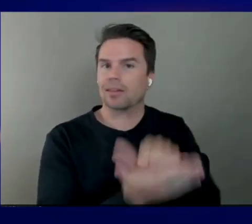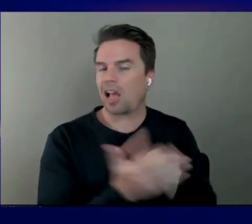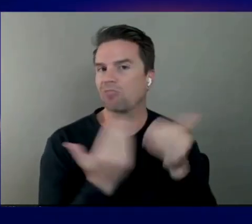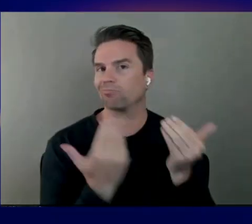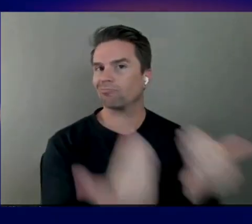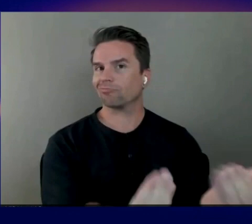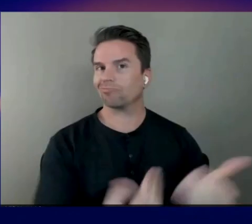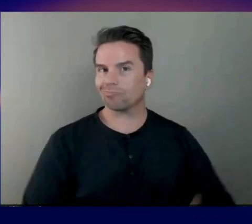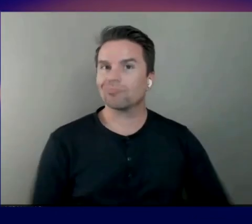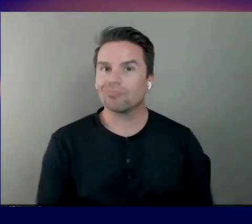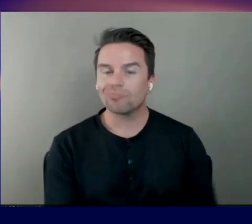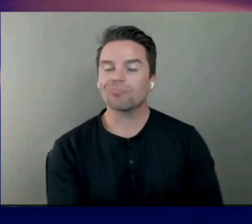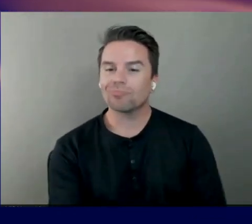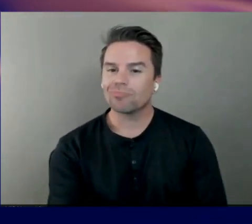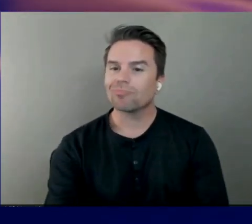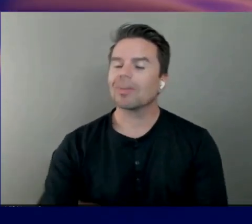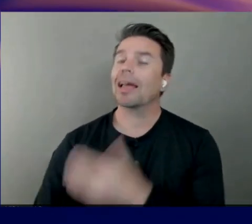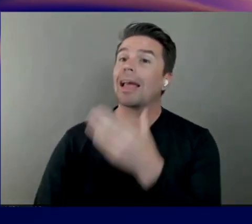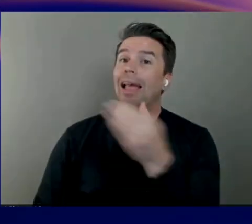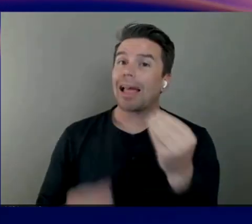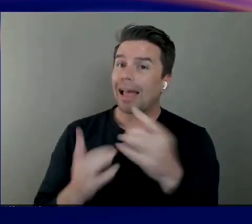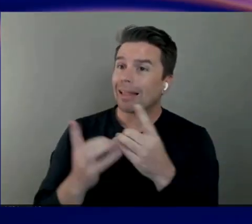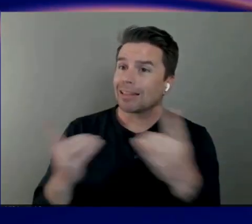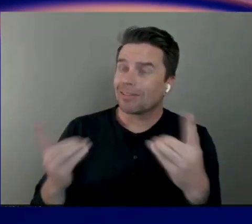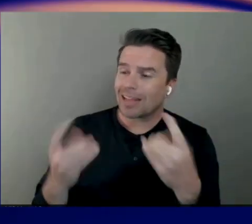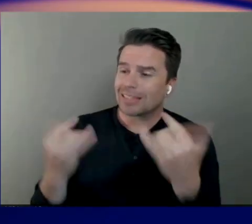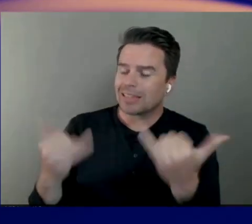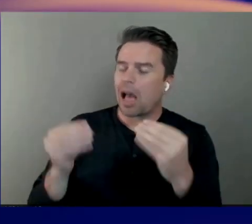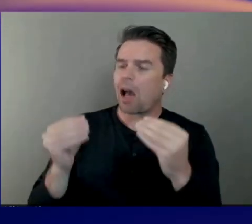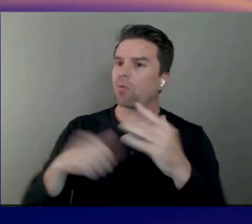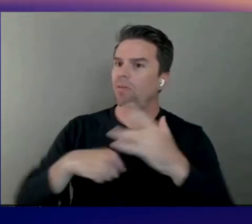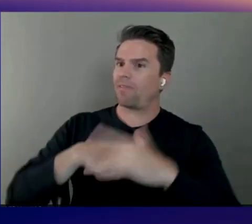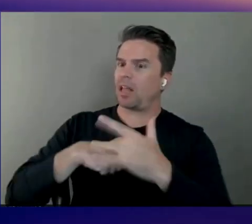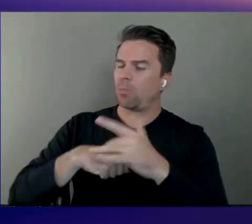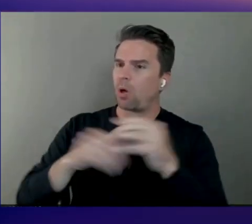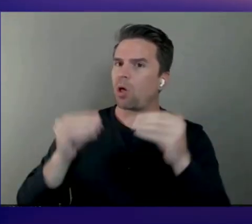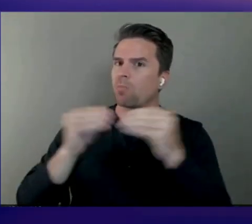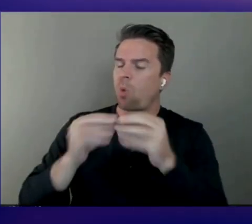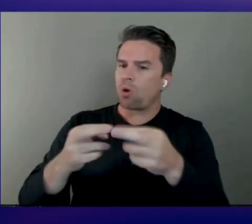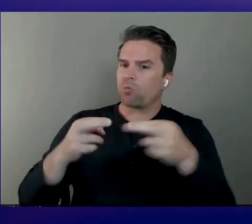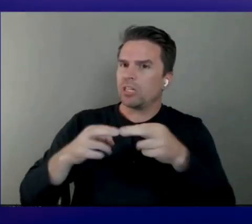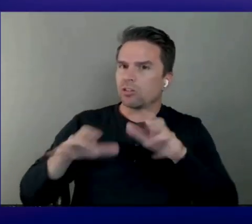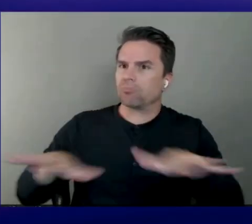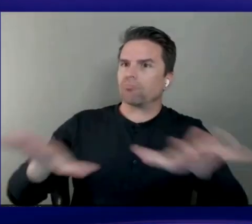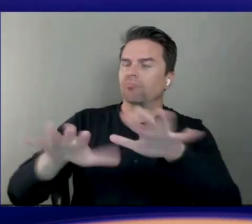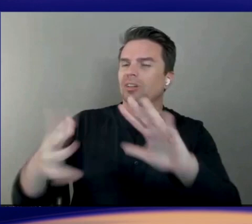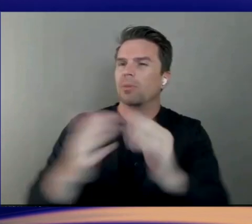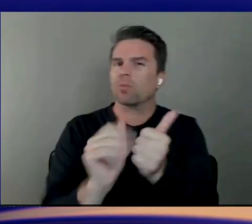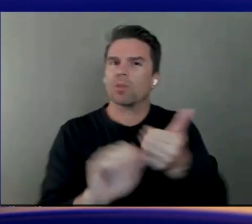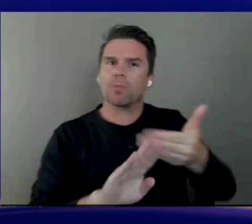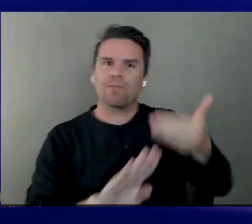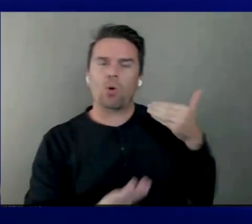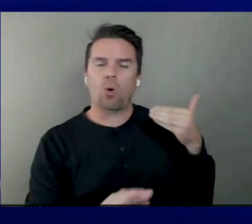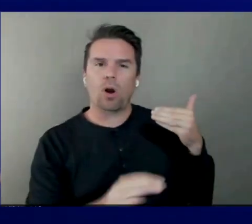And the device is now available in more and more regions than ever before. But with that, even when you have the device the track is fairly large.